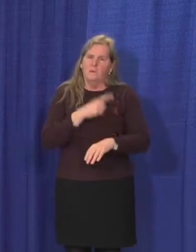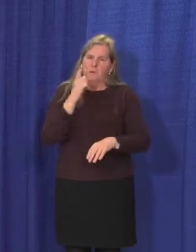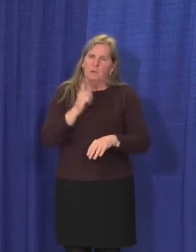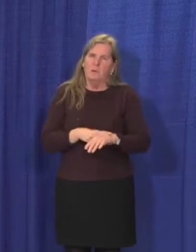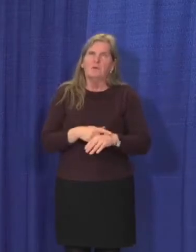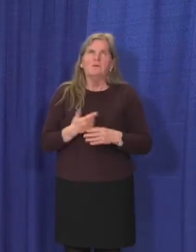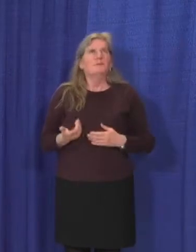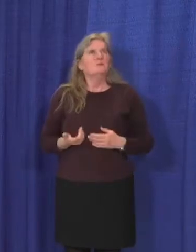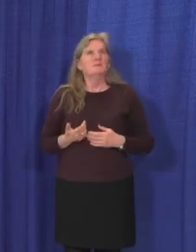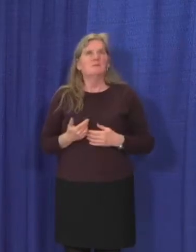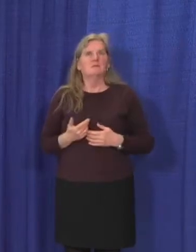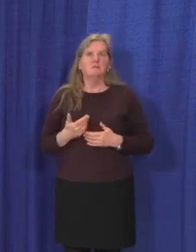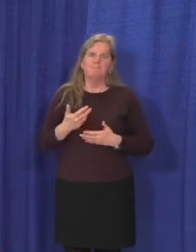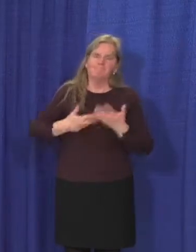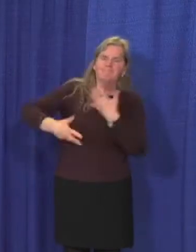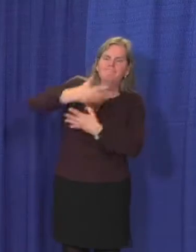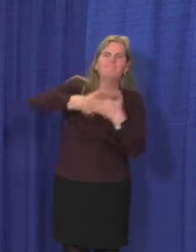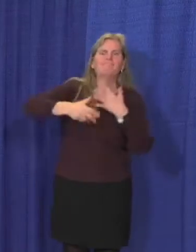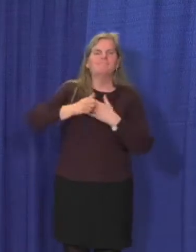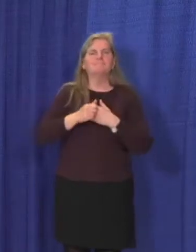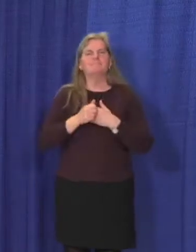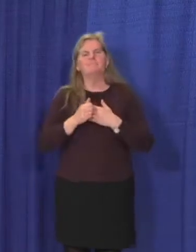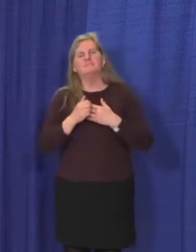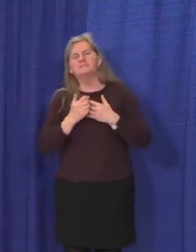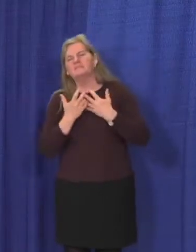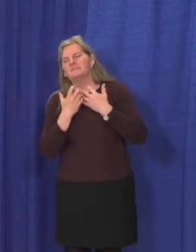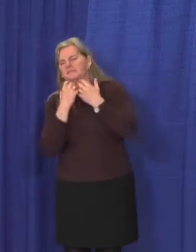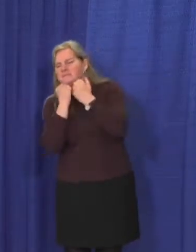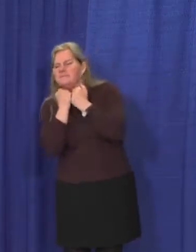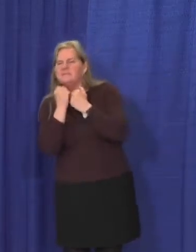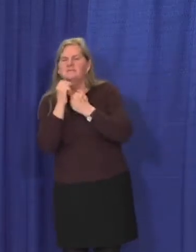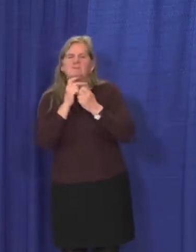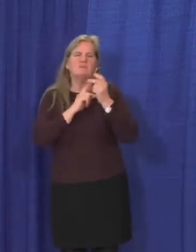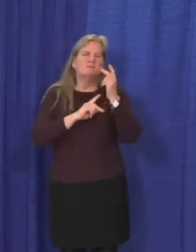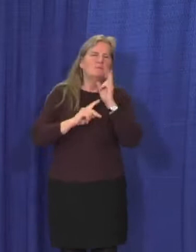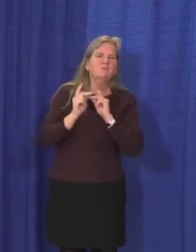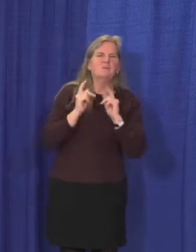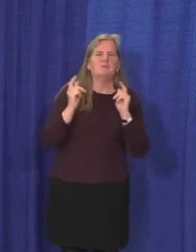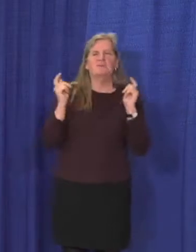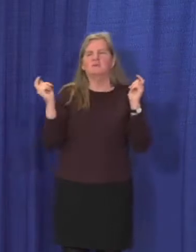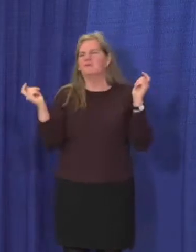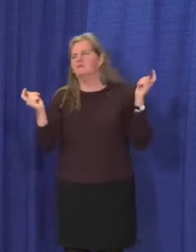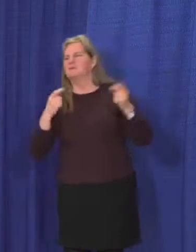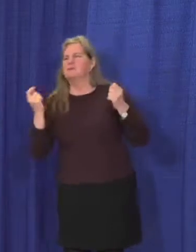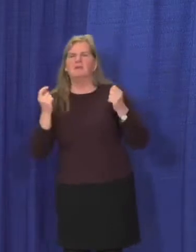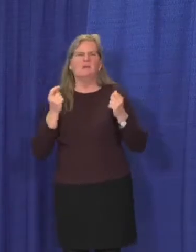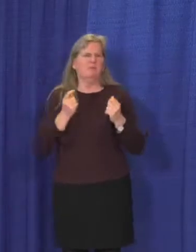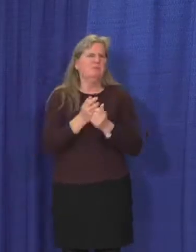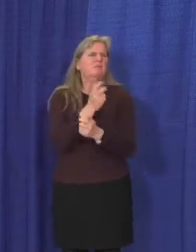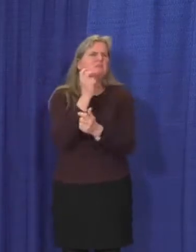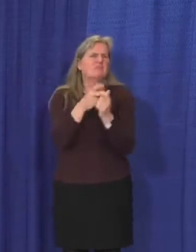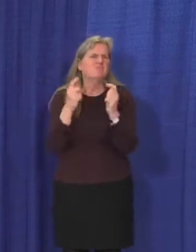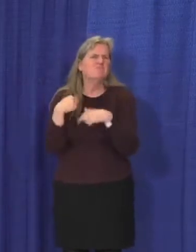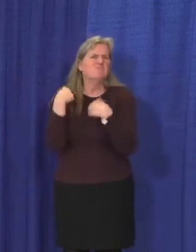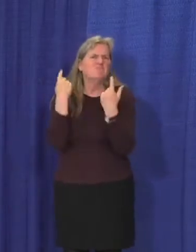I know it's been a long time since people gathered to celebrate life events.